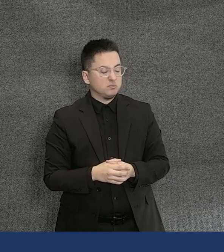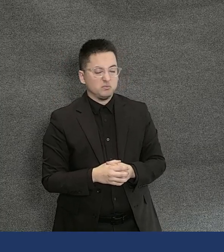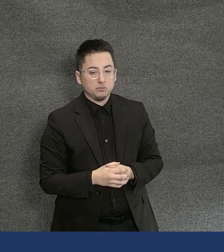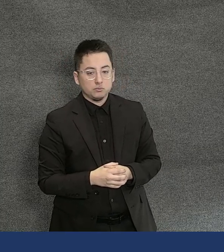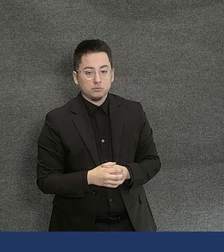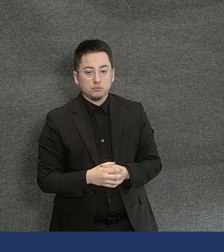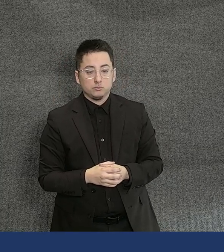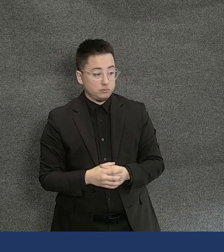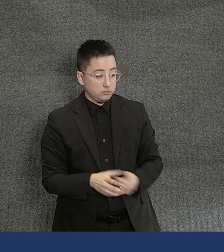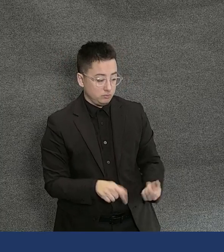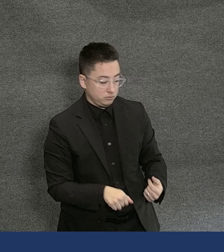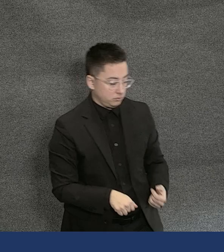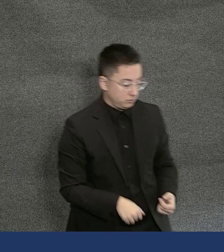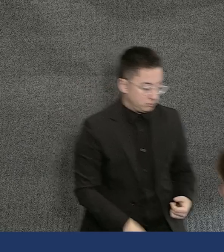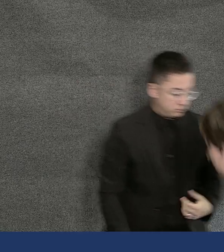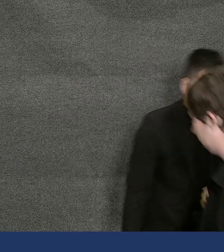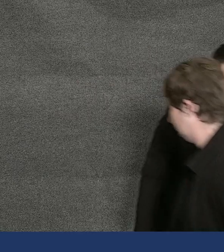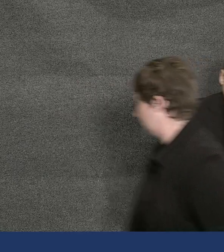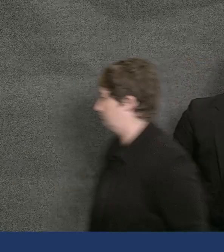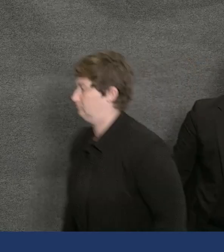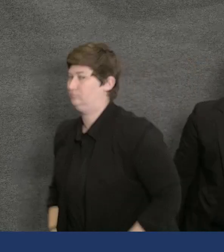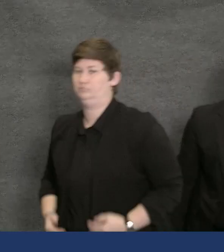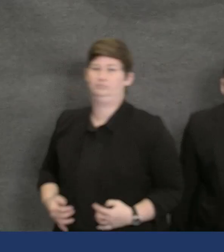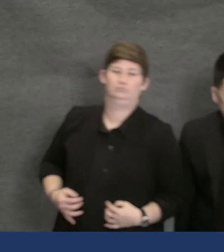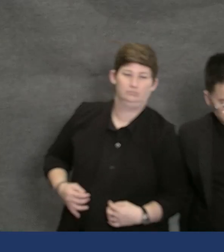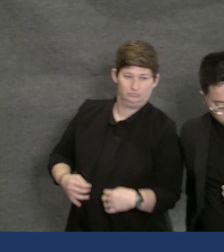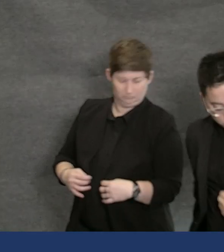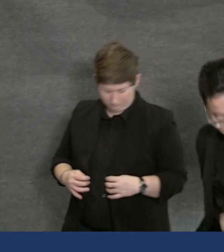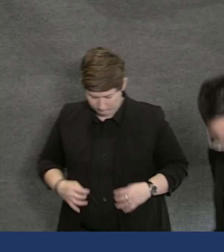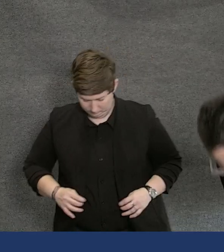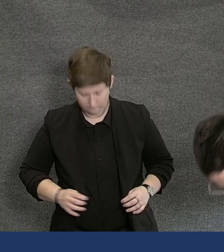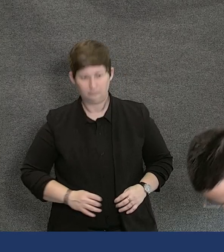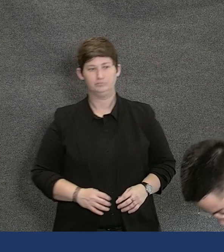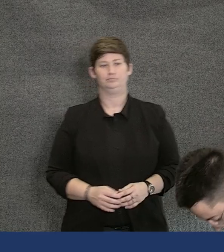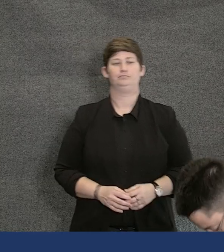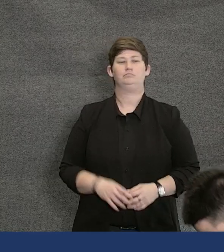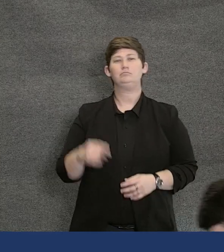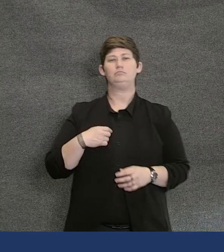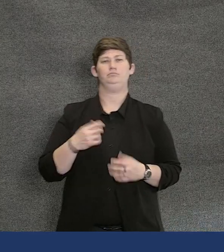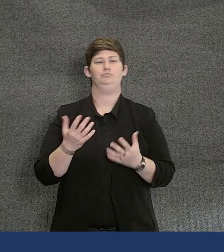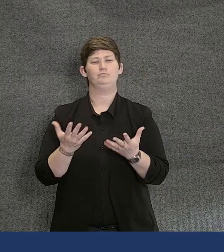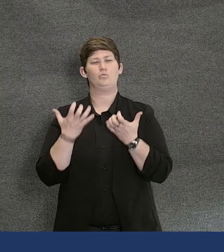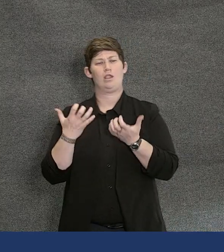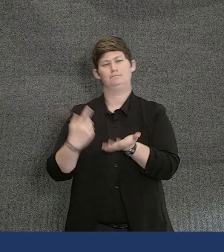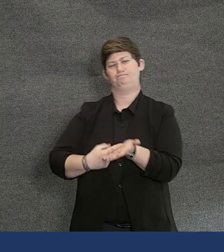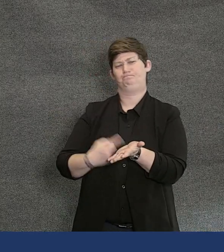I do want to just talk a little bit about civil rights for just a moment.